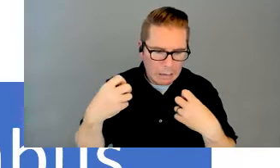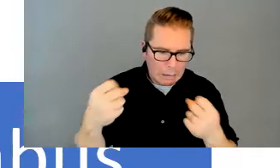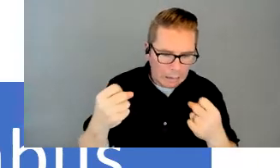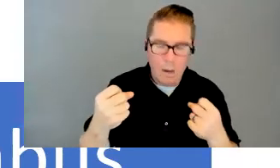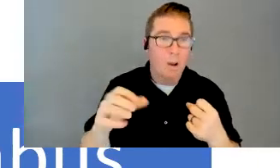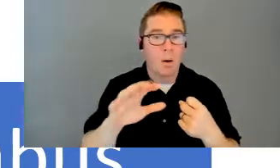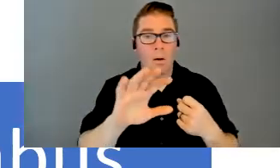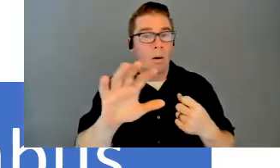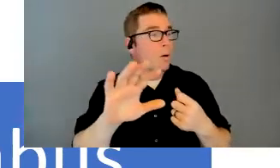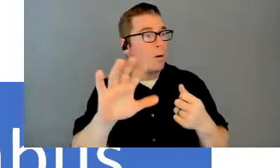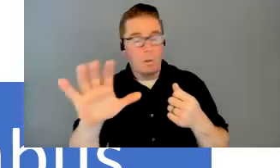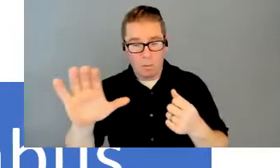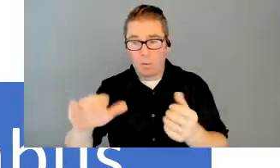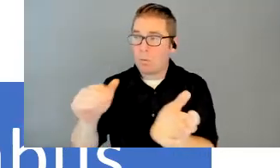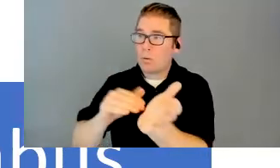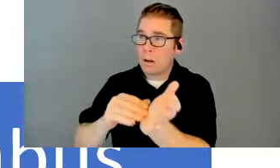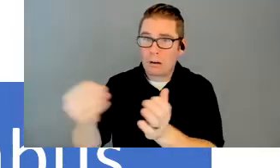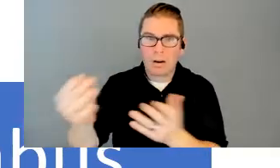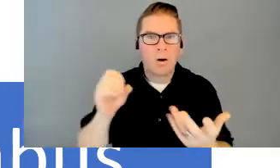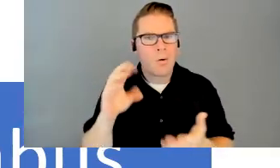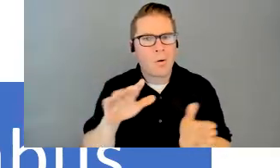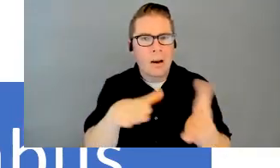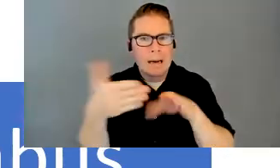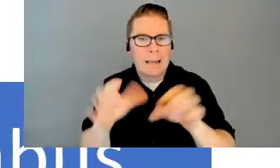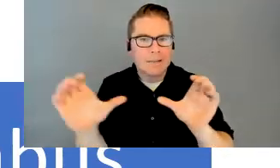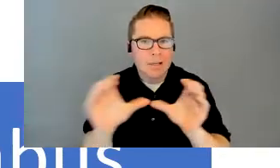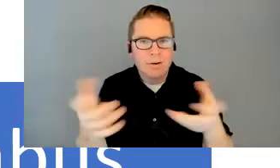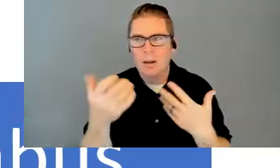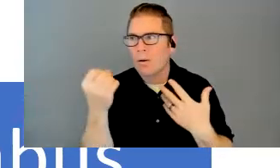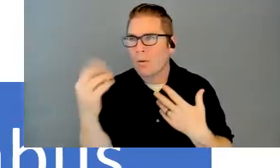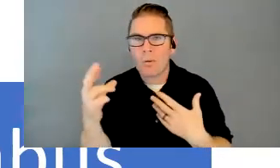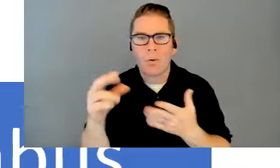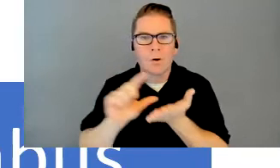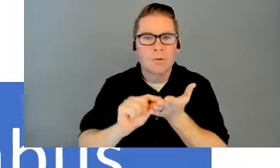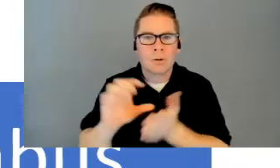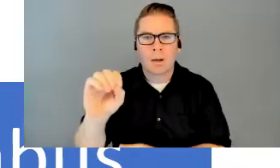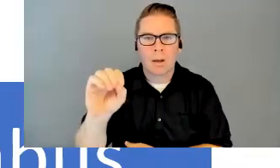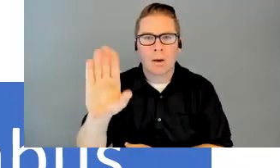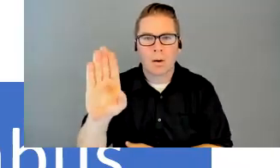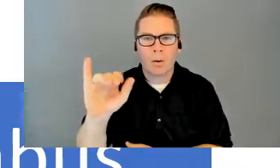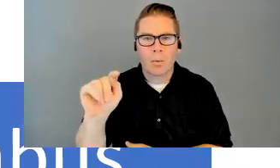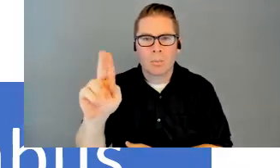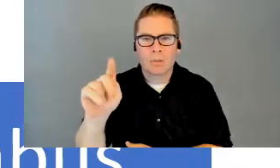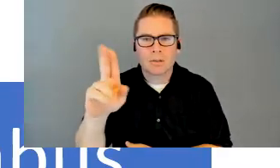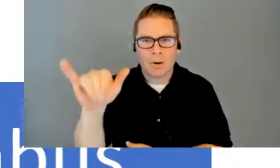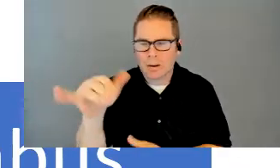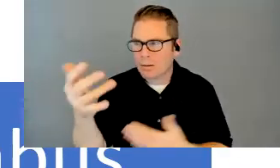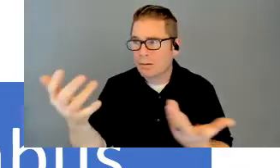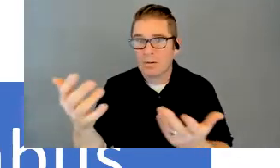Do you really need a death certificate or an obituary? I went to four funerals in one year.